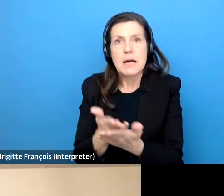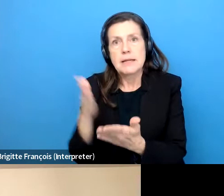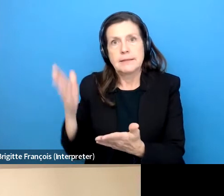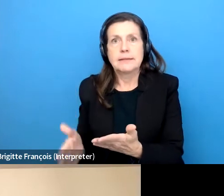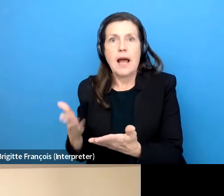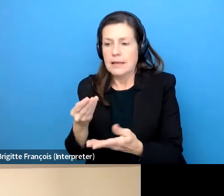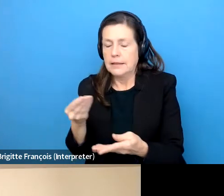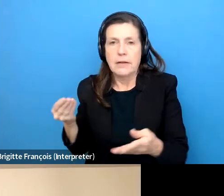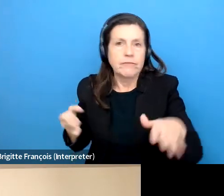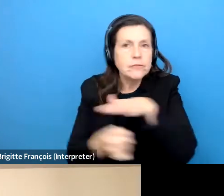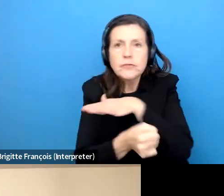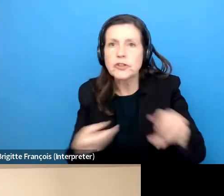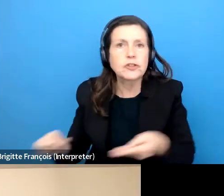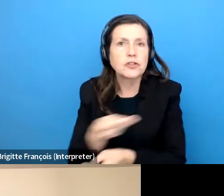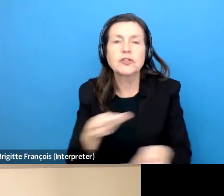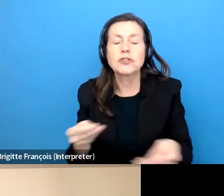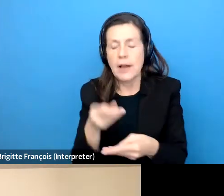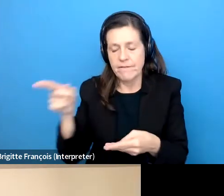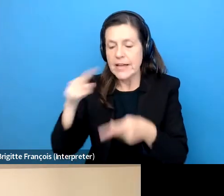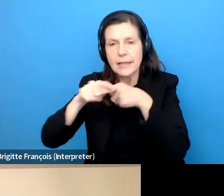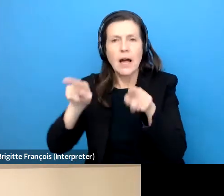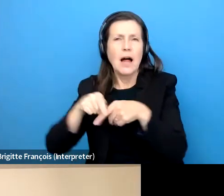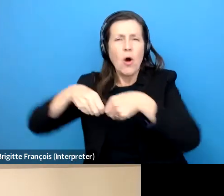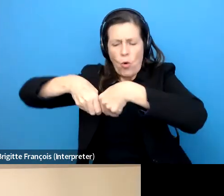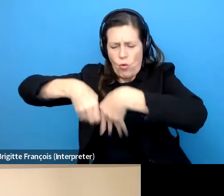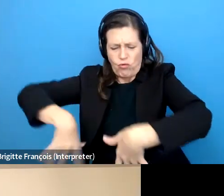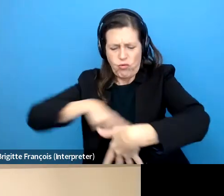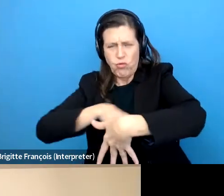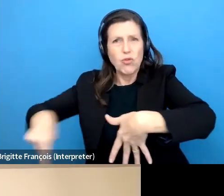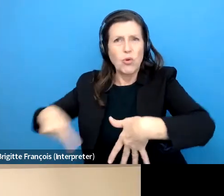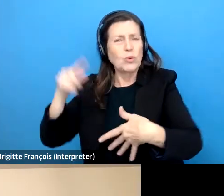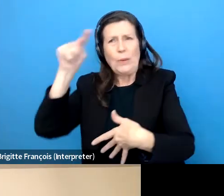Finally, the General Recommendation 38 calls